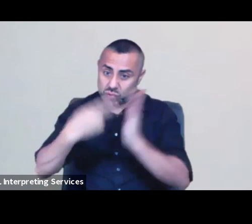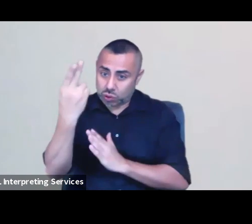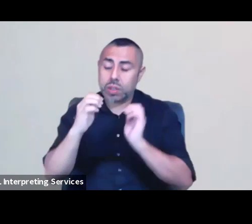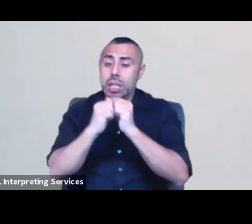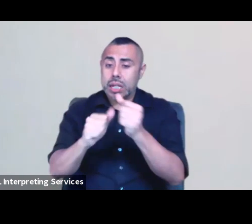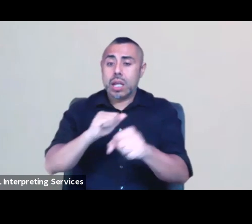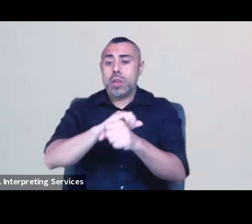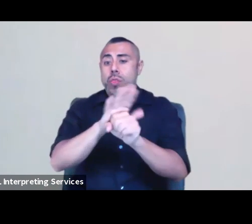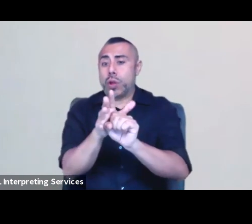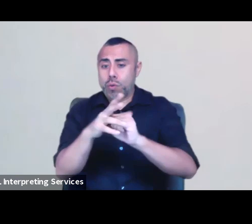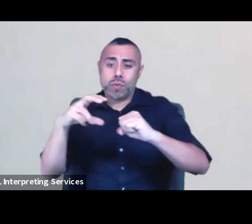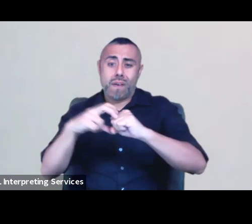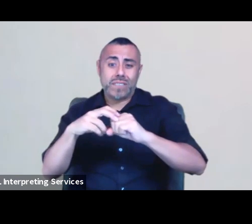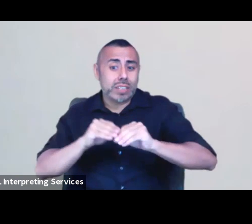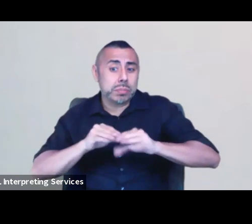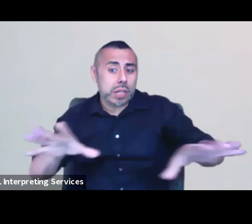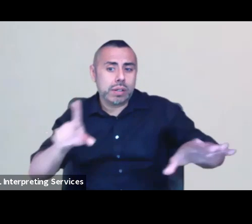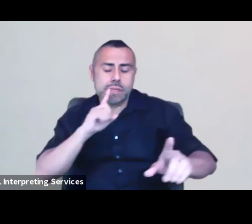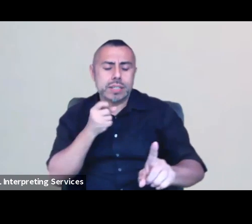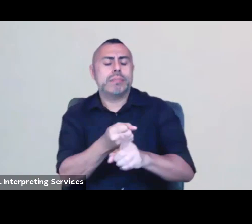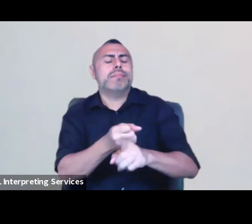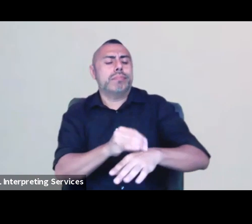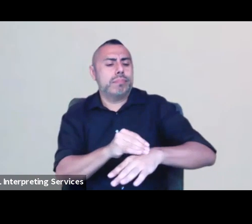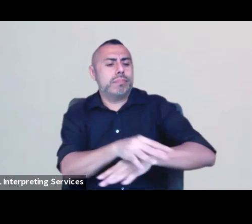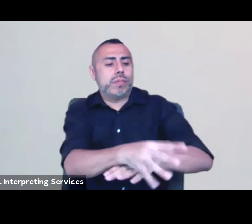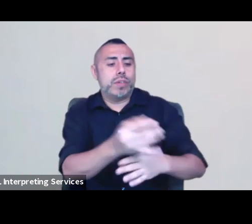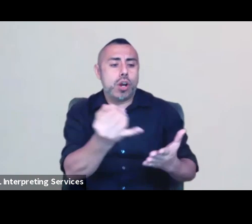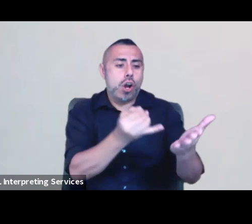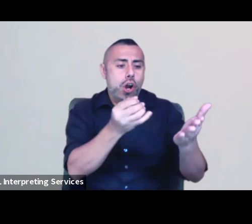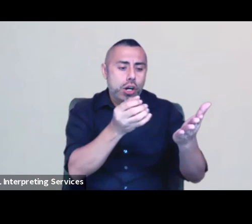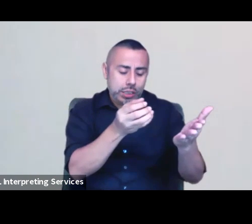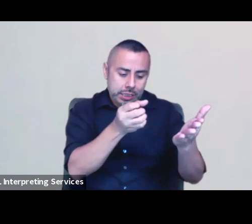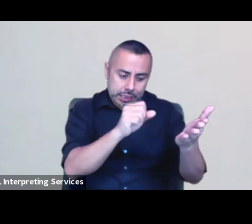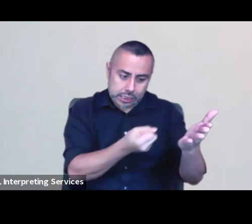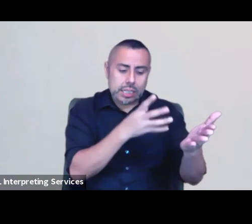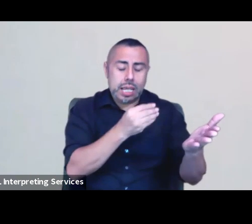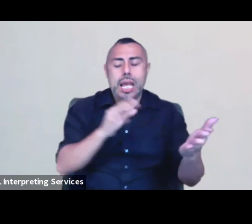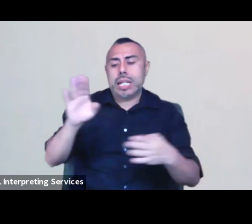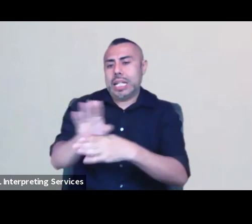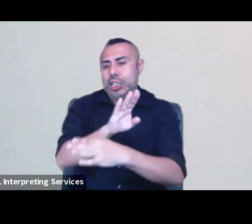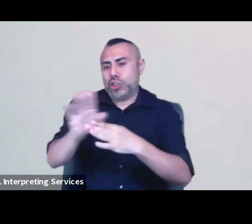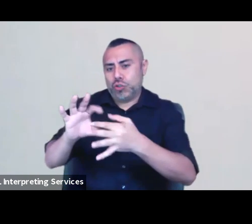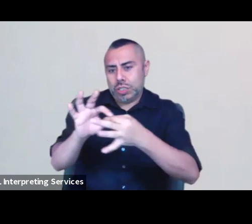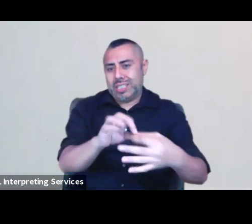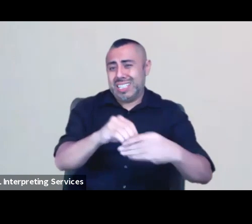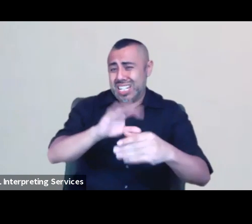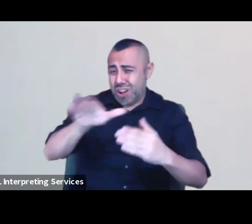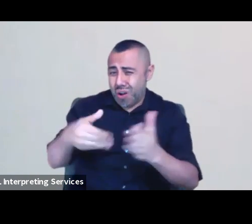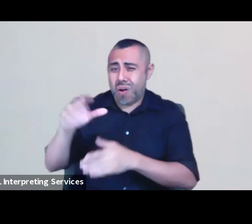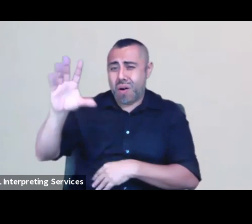and entertainment industries in all 50 states, in U.S. territories and in every congressional district